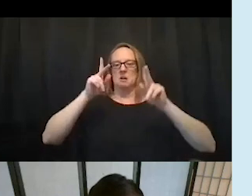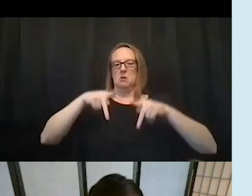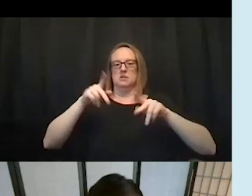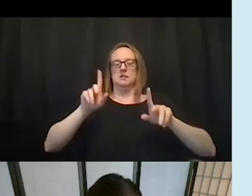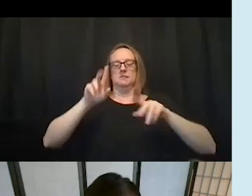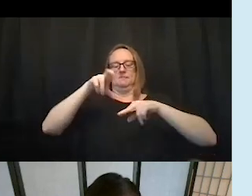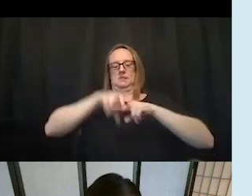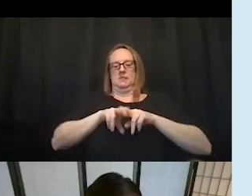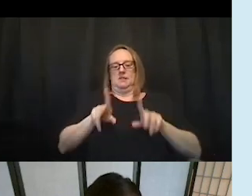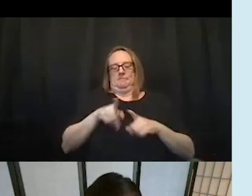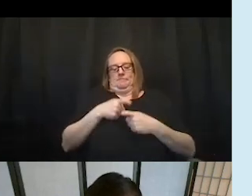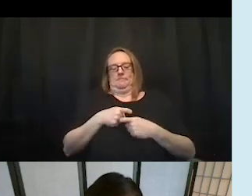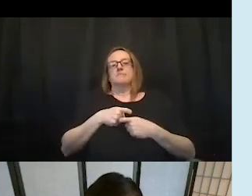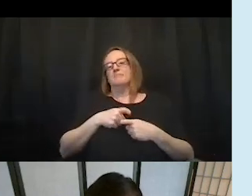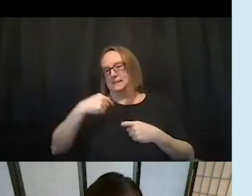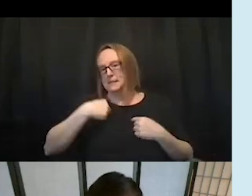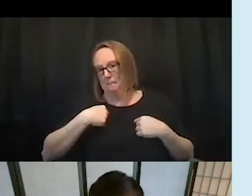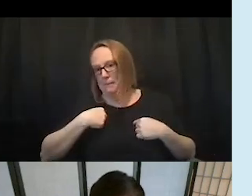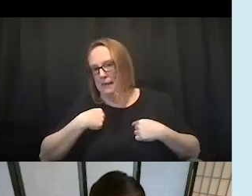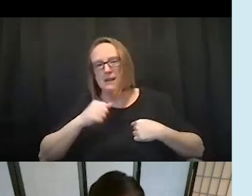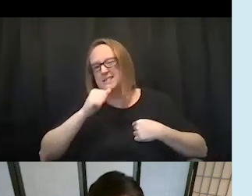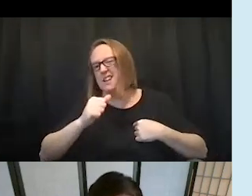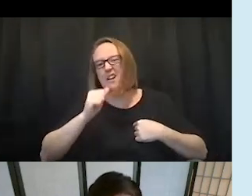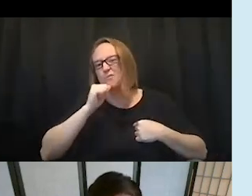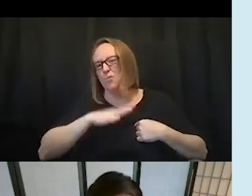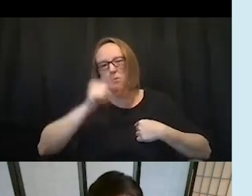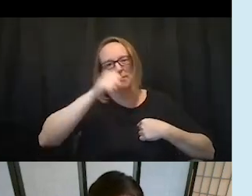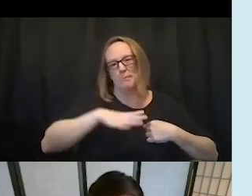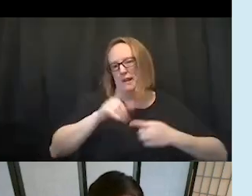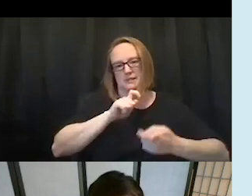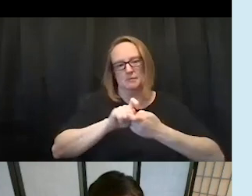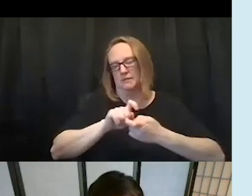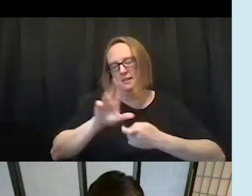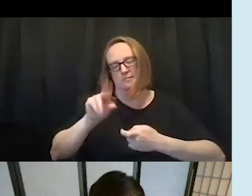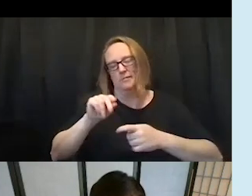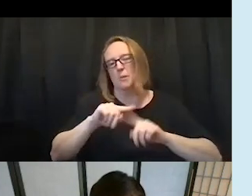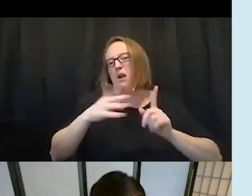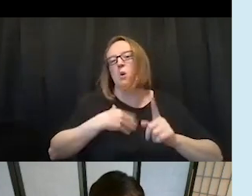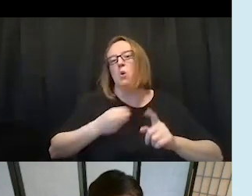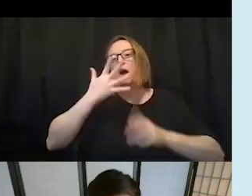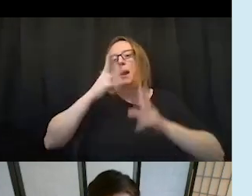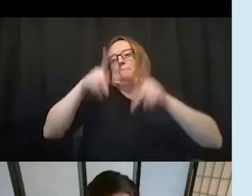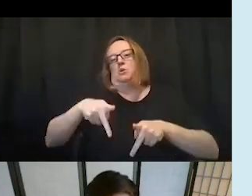um it is me, so it's an androgynous looking white uh person in a green top and there's a little